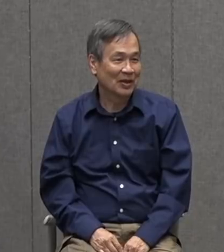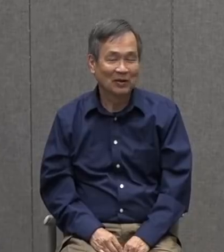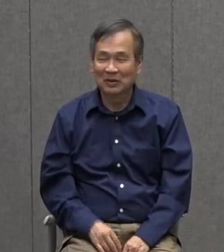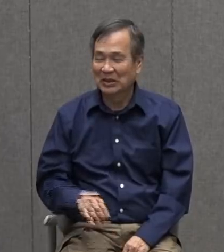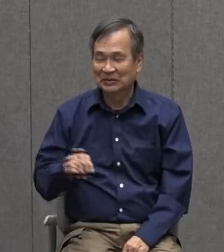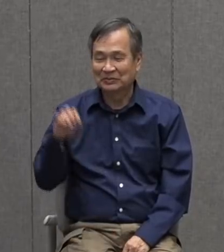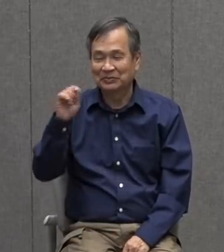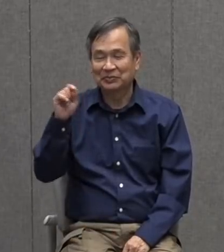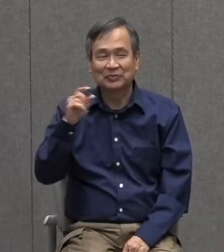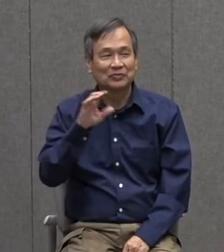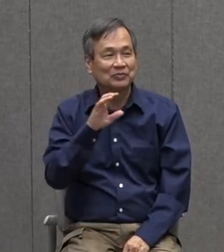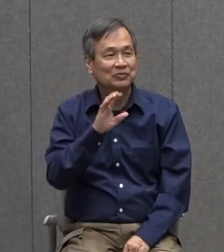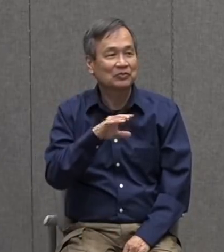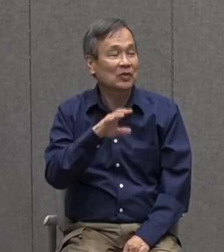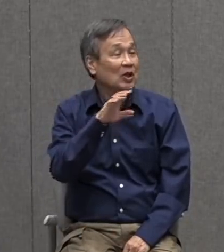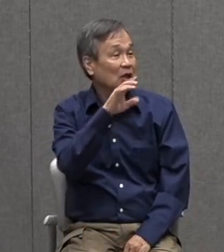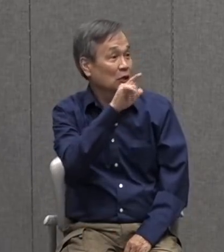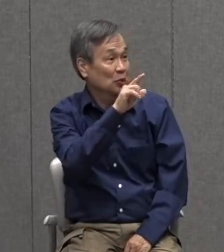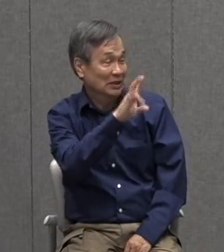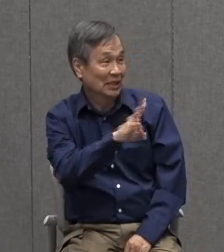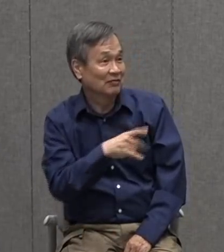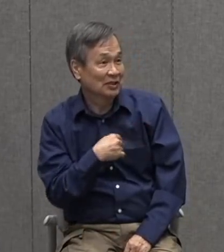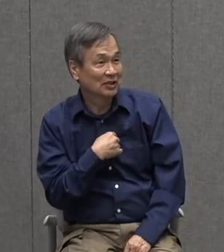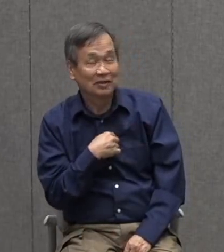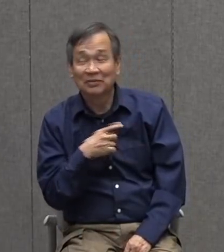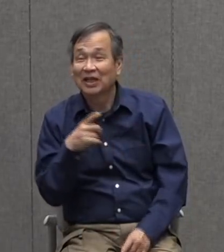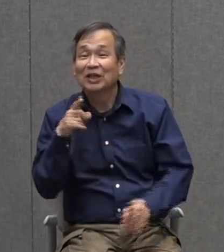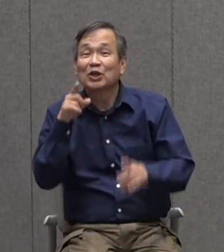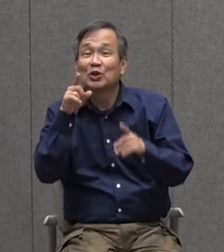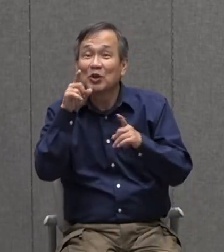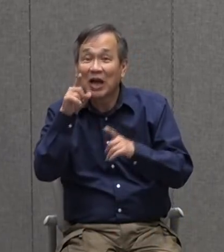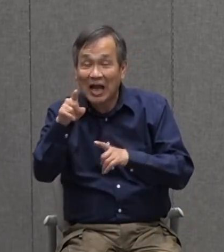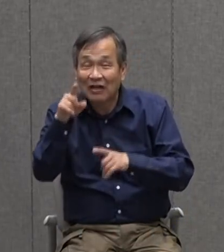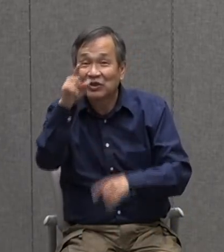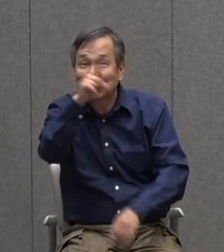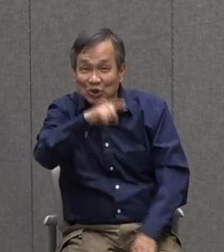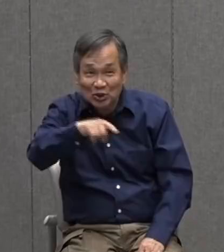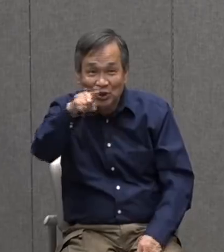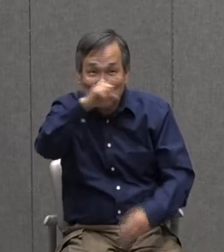Let me try 27. So you have to circle a number that has some factors,